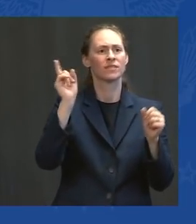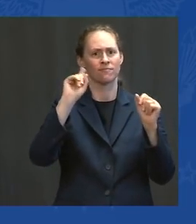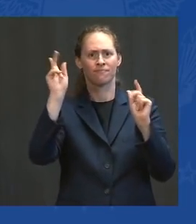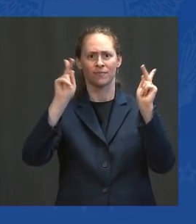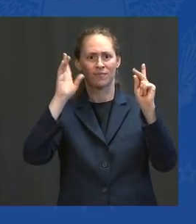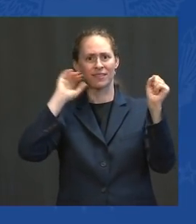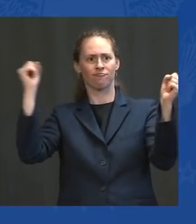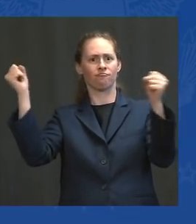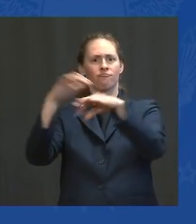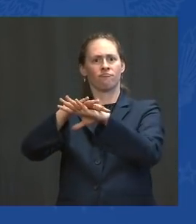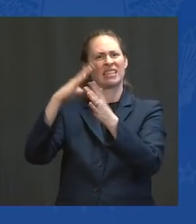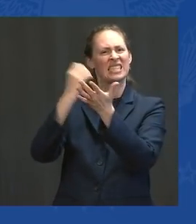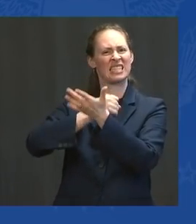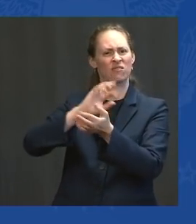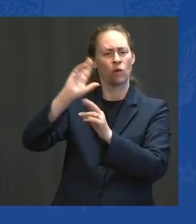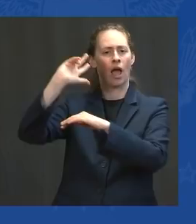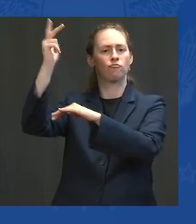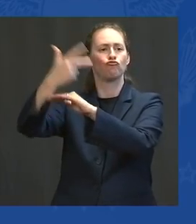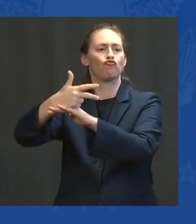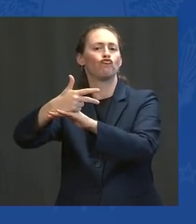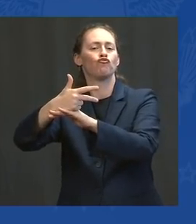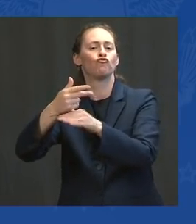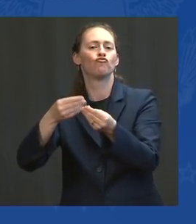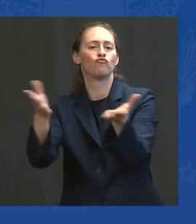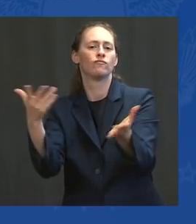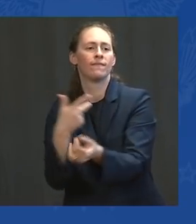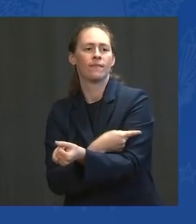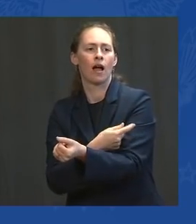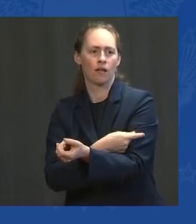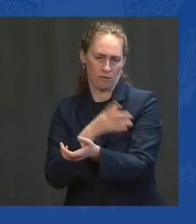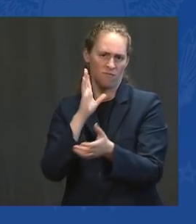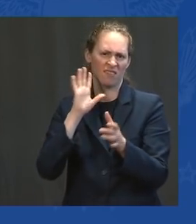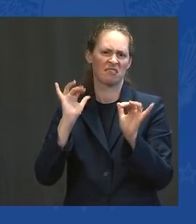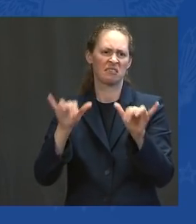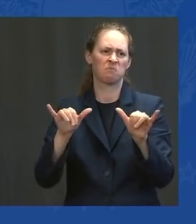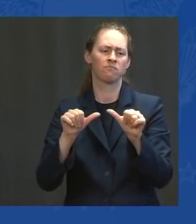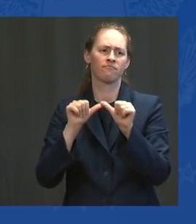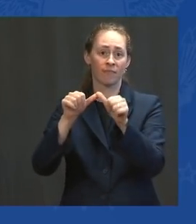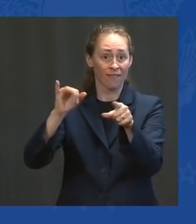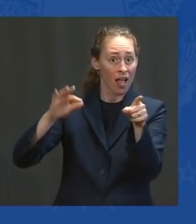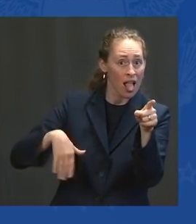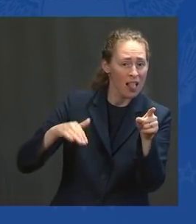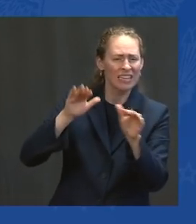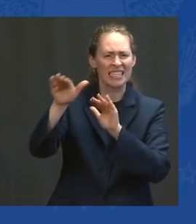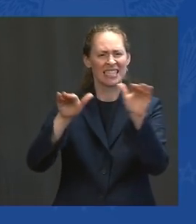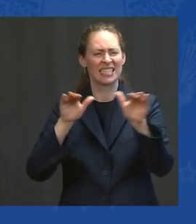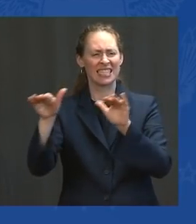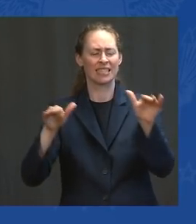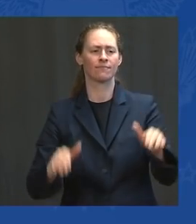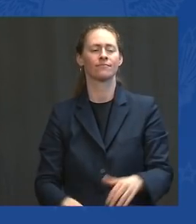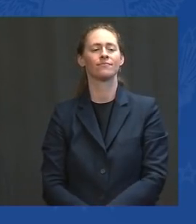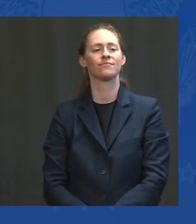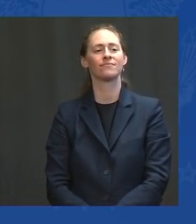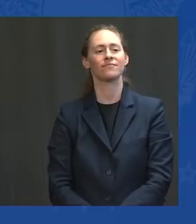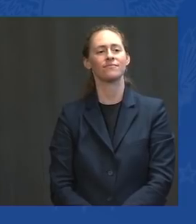In addition to these initiatives to continue to vaccinate the unvaccinated, we're stepping up our preparations to respond